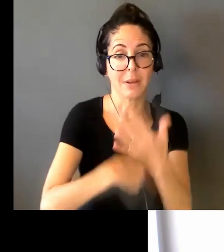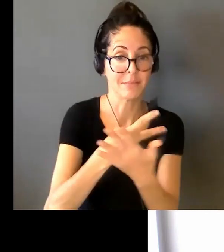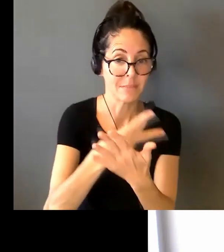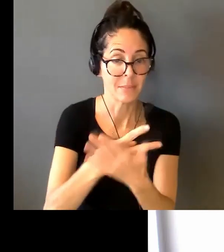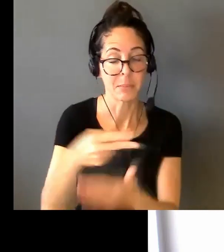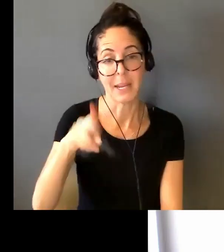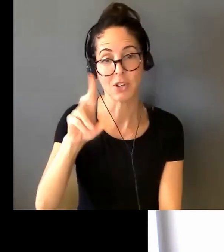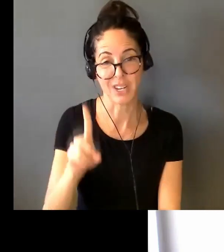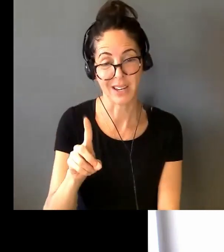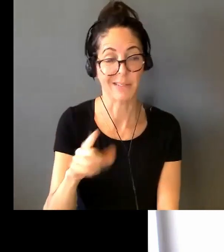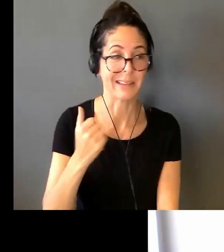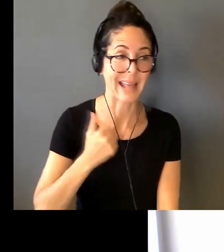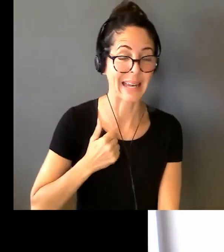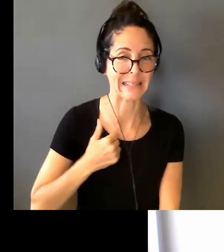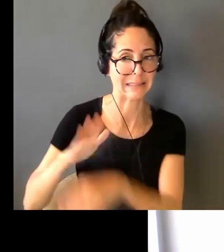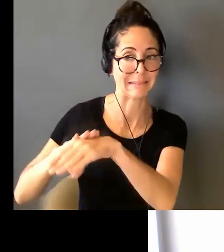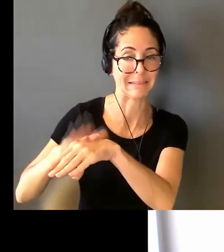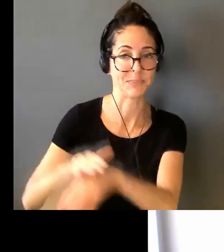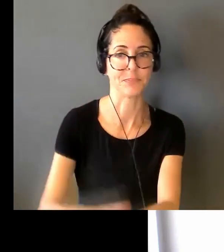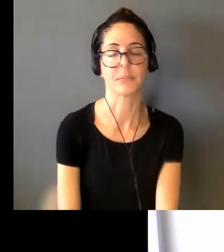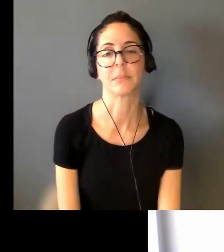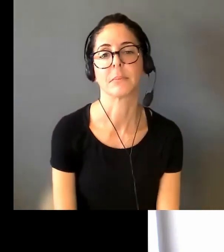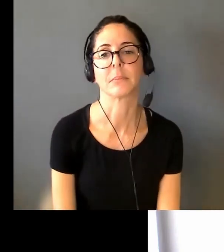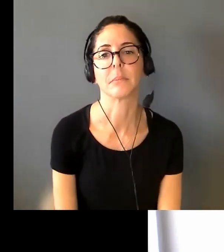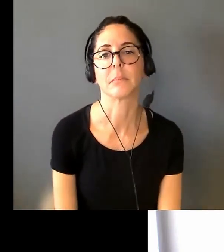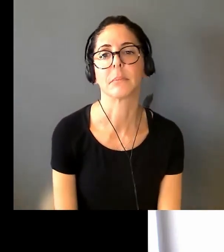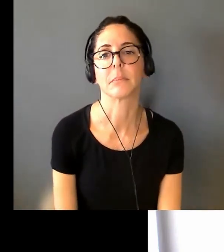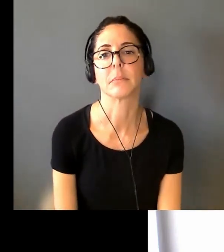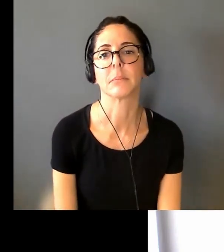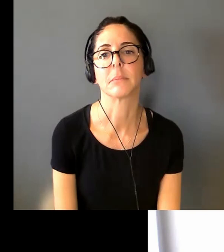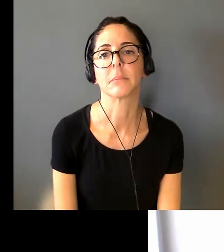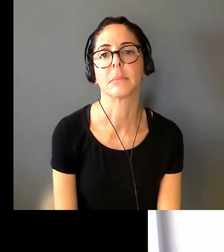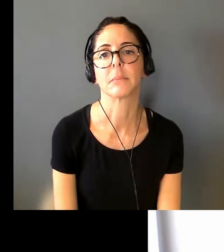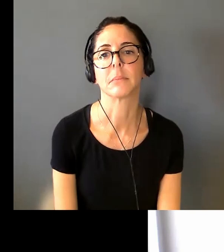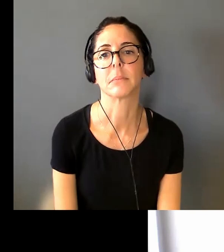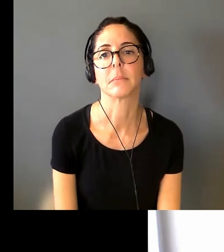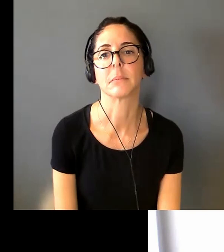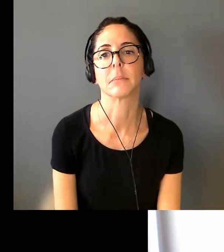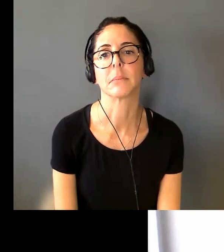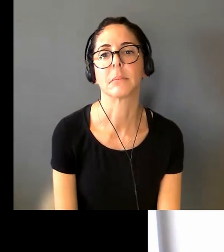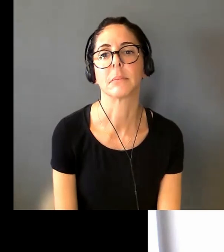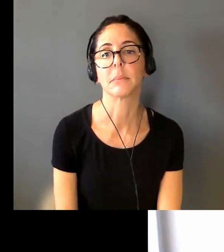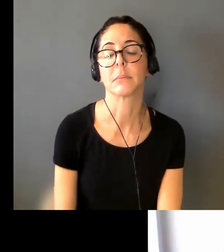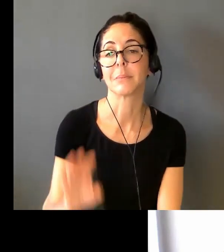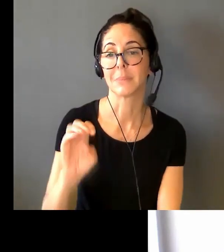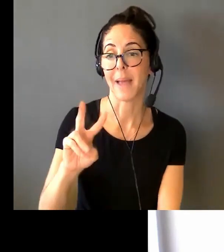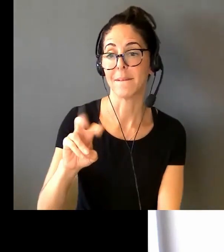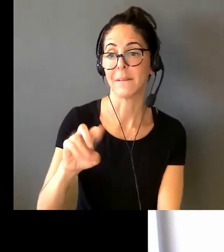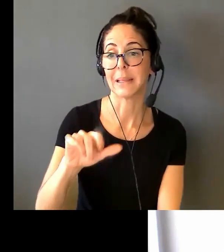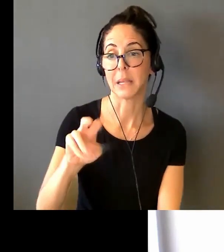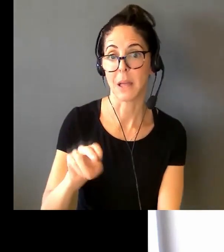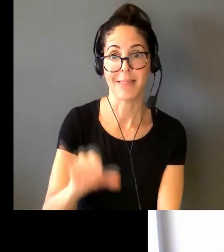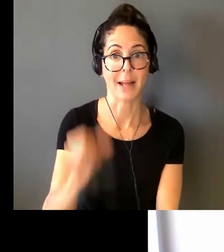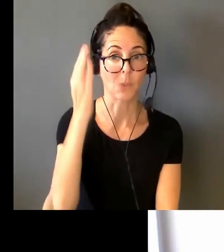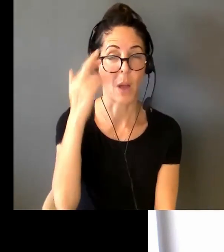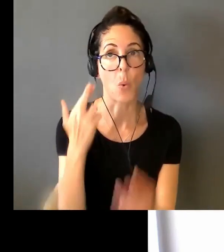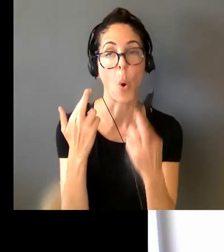Hence why we are trying to have it, hopefully, at the University of Ghana